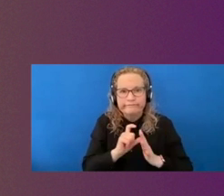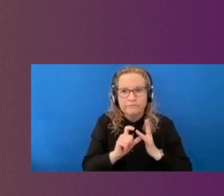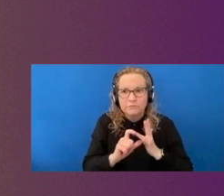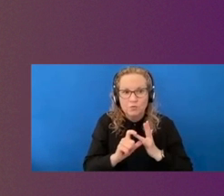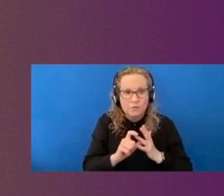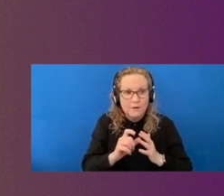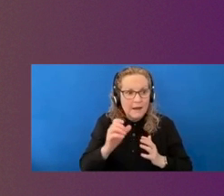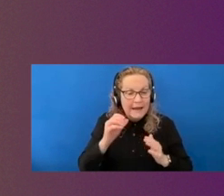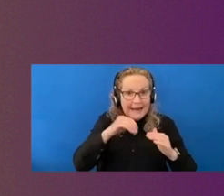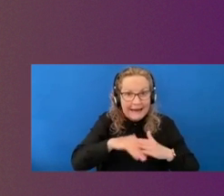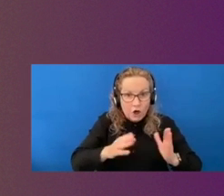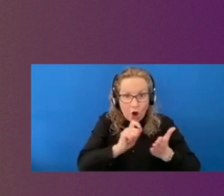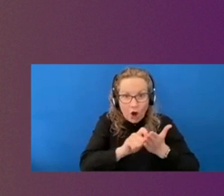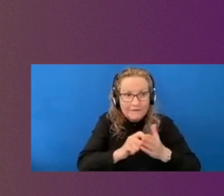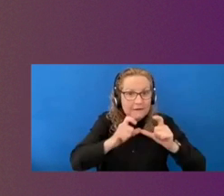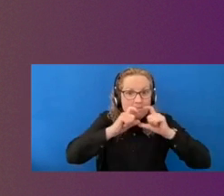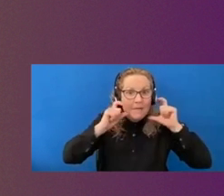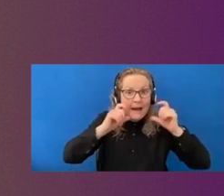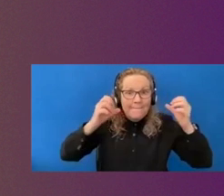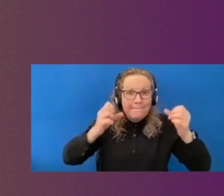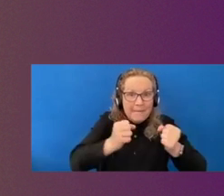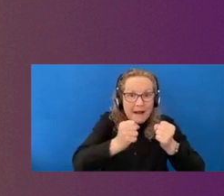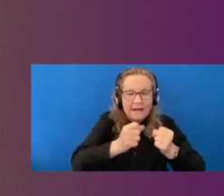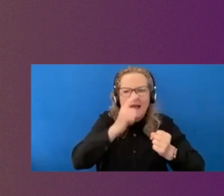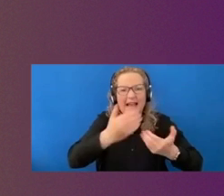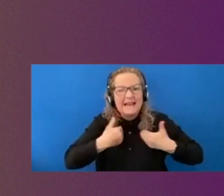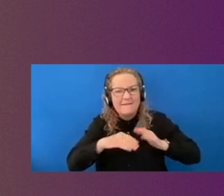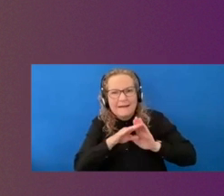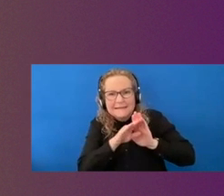case i'm trying to see if I can get an exception uh sort of an accessibility accommodation to